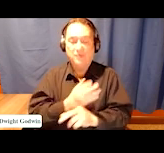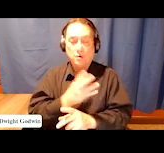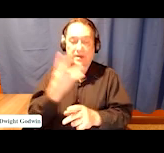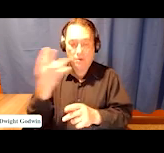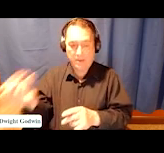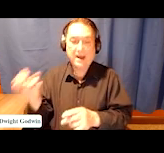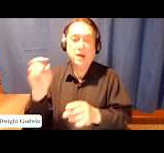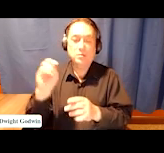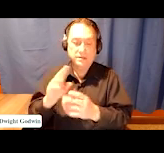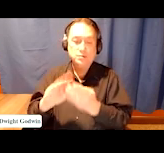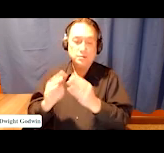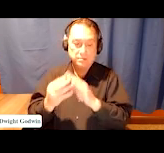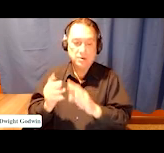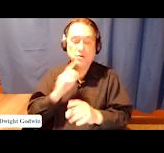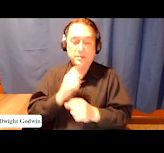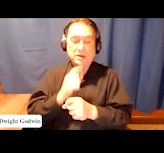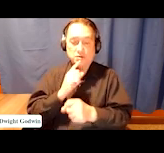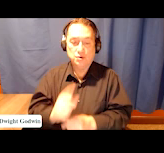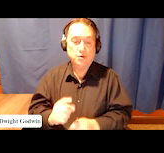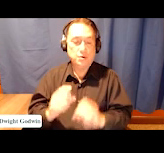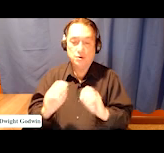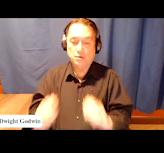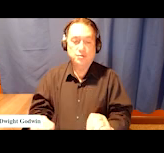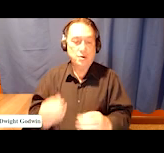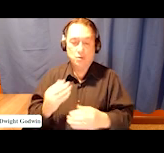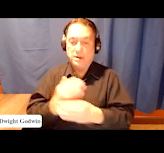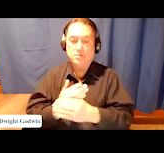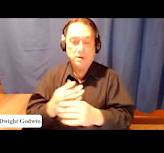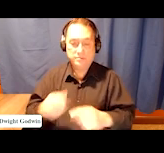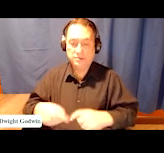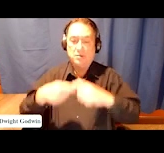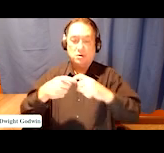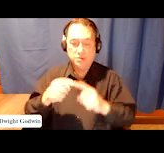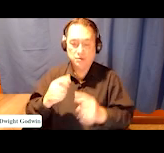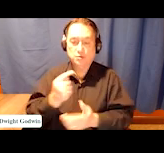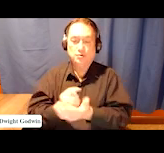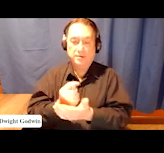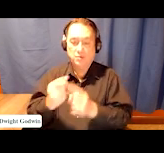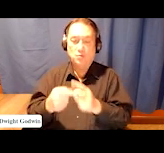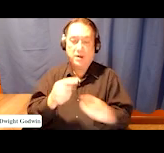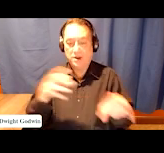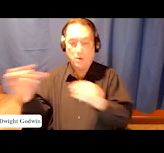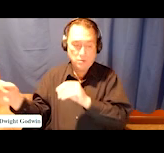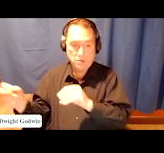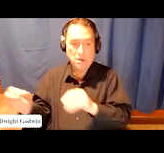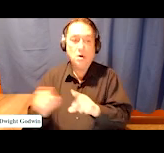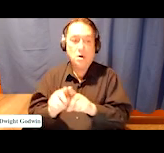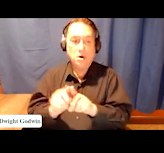to ensure an uninterrupted treatment and connection with a recovery community upon release. And finally, Intercept 5 represents